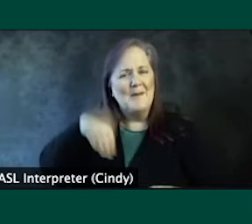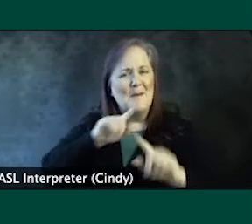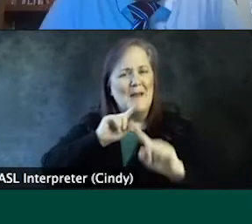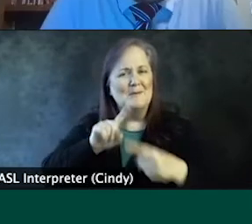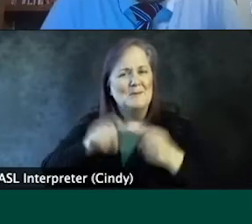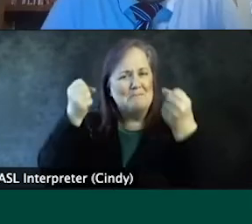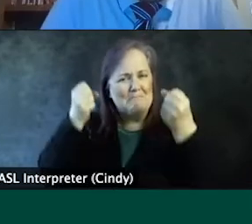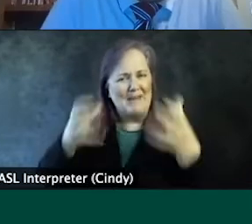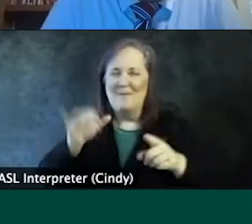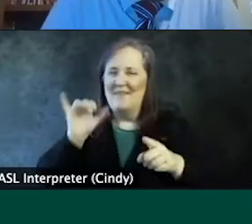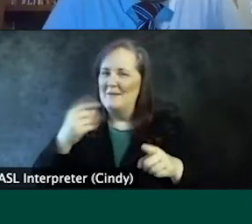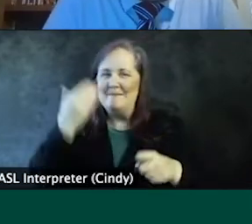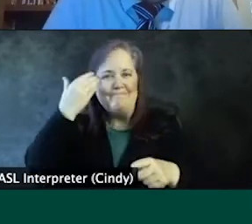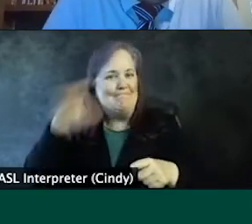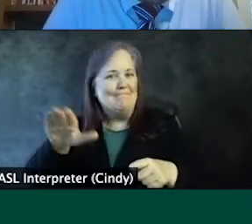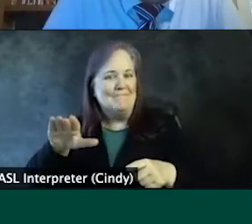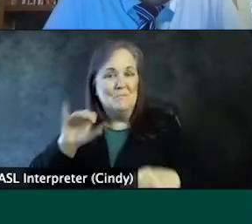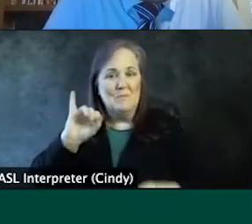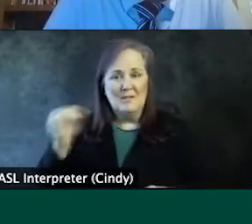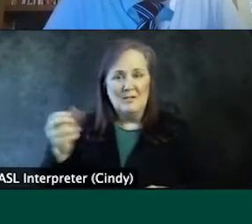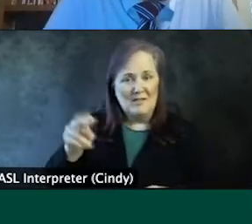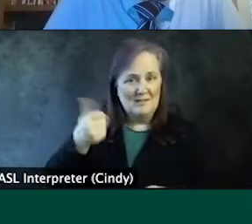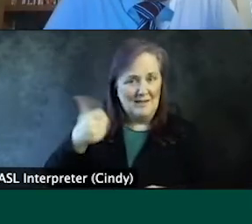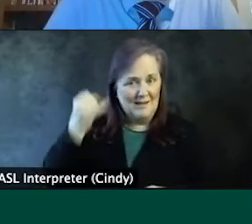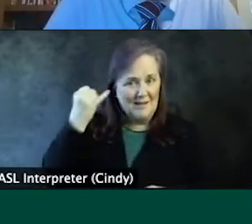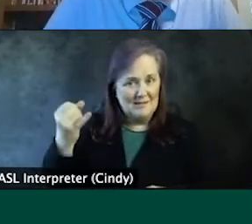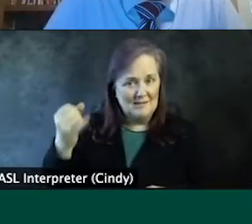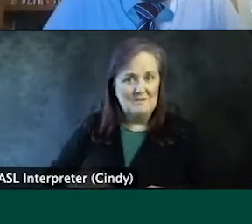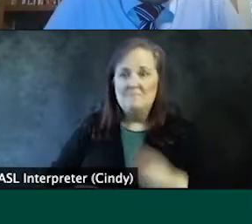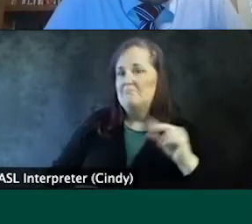Right, so just for folks at home, Prop 71.